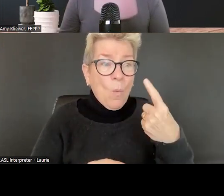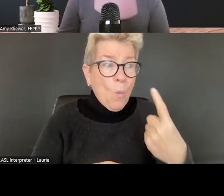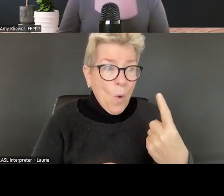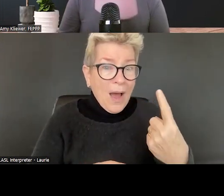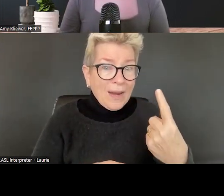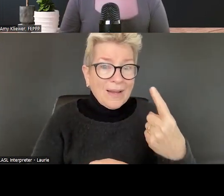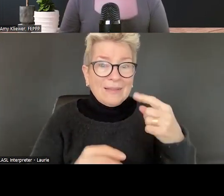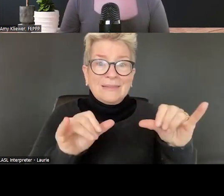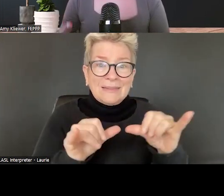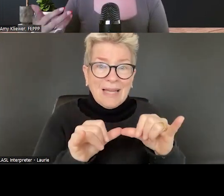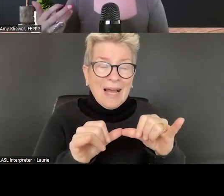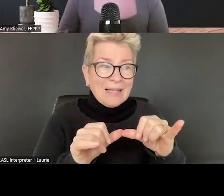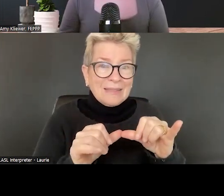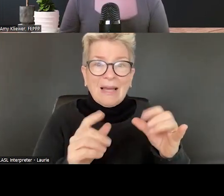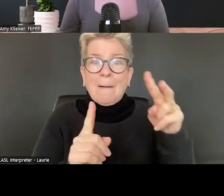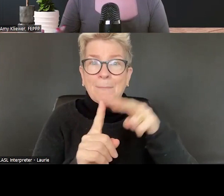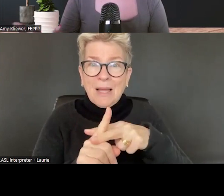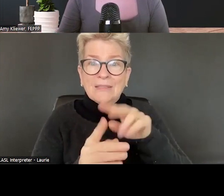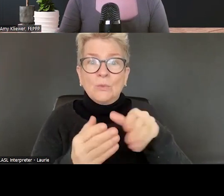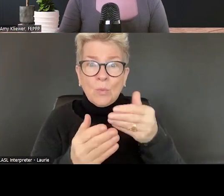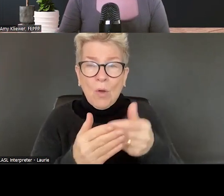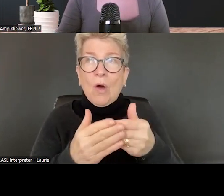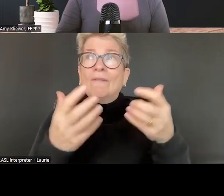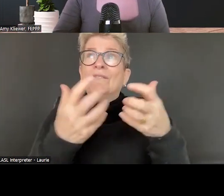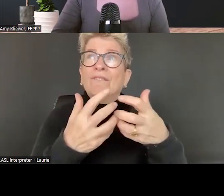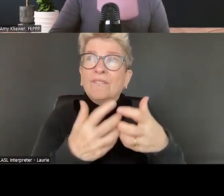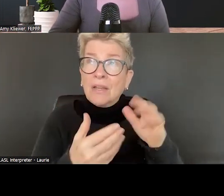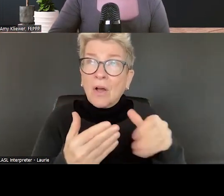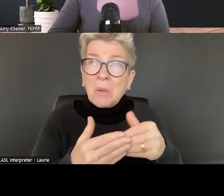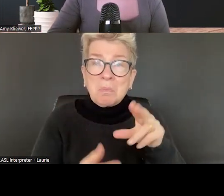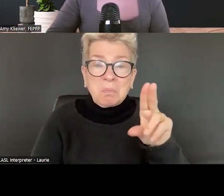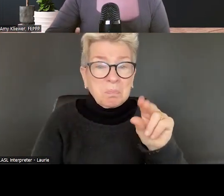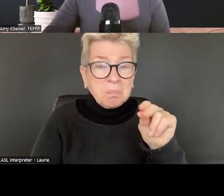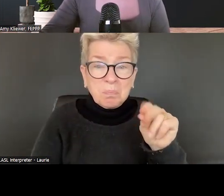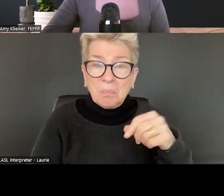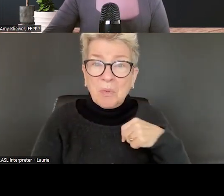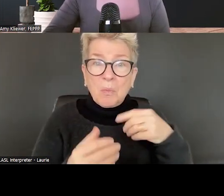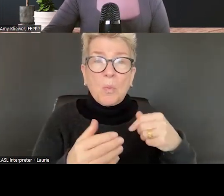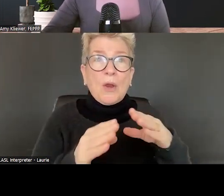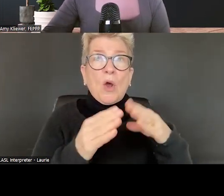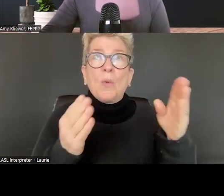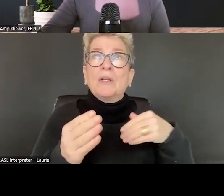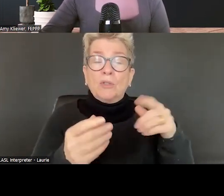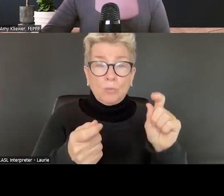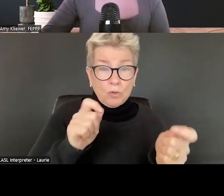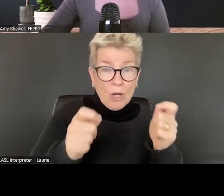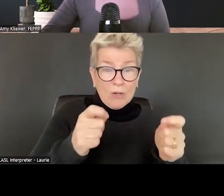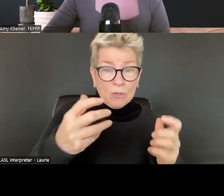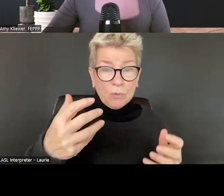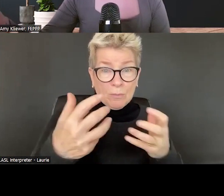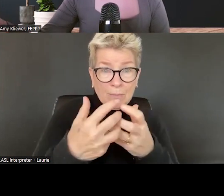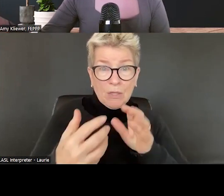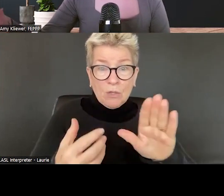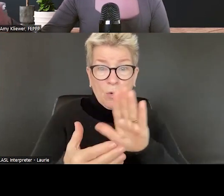we are here and open to the meet the needs of your District, your site, your educators, your